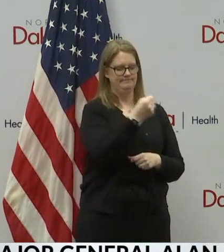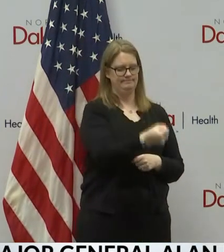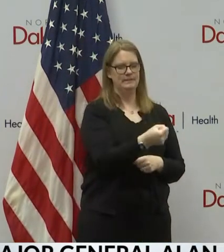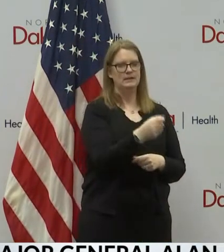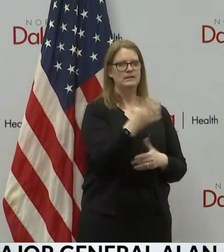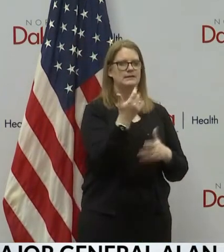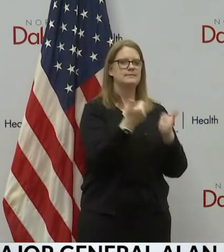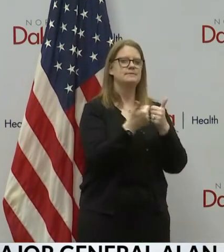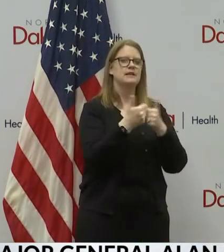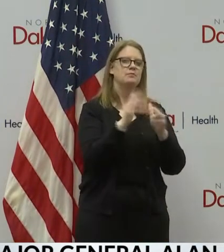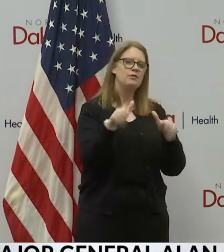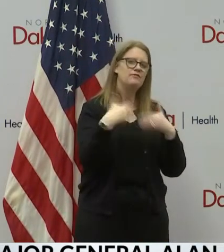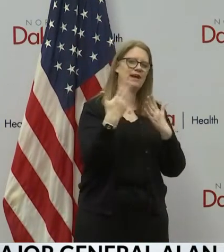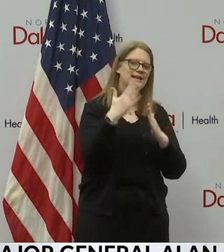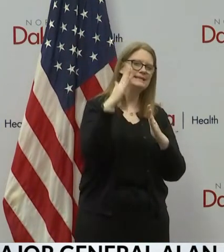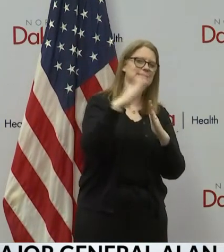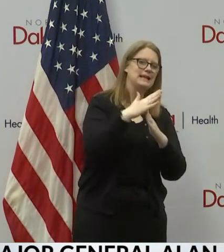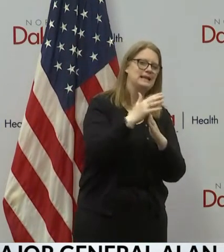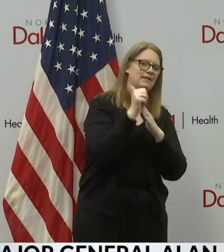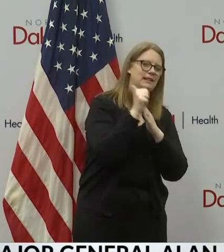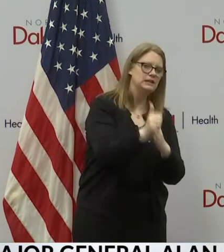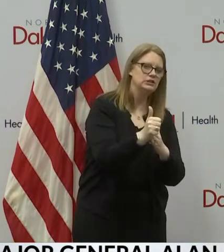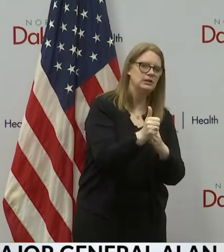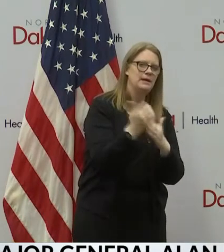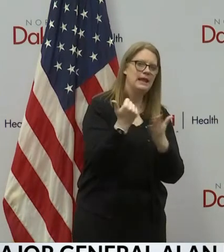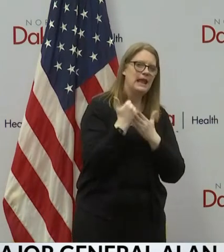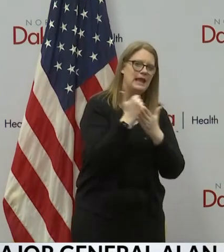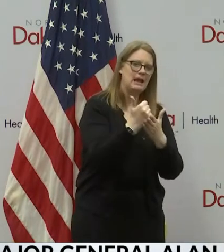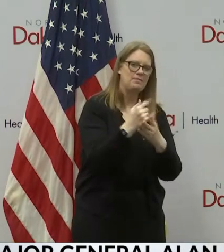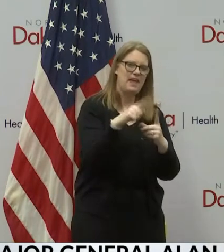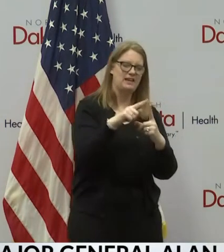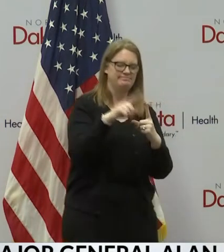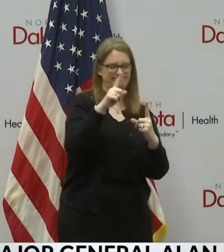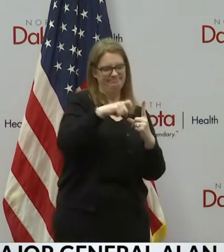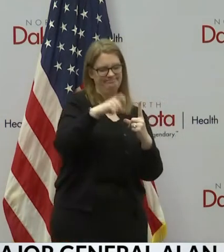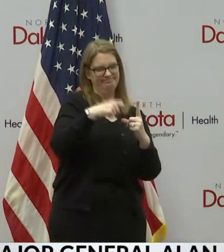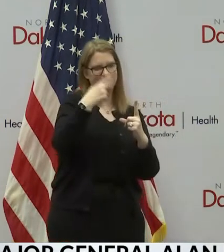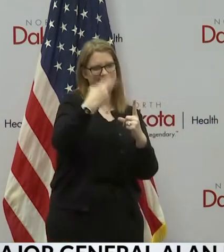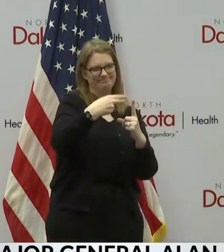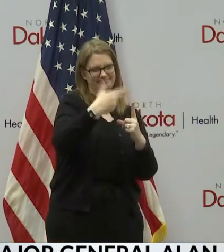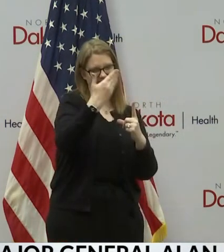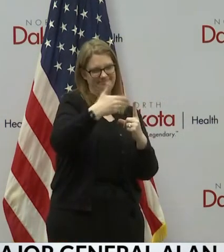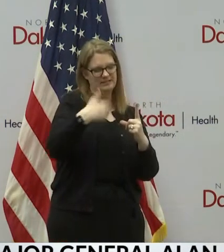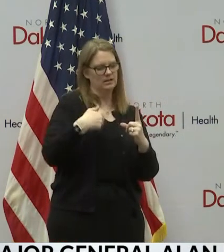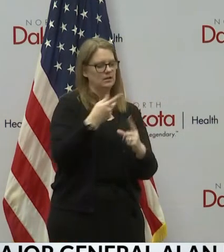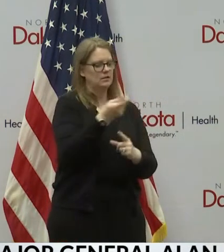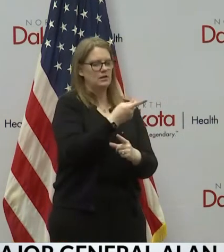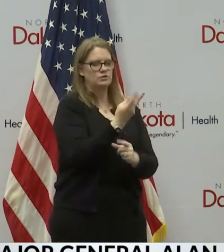AND MR. VERN DOSH ALSO BROUGHT ON ON MONDAY, TO BE -- PROVIDE EXECUTIVE LEADERSHIP AND HELP